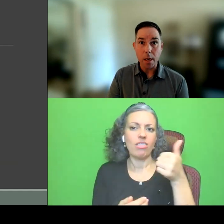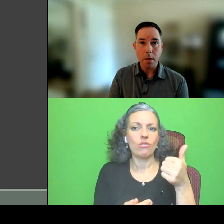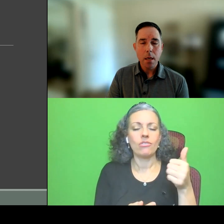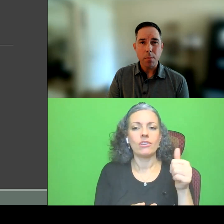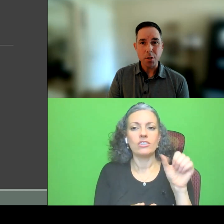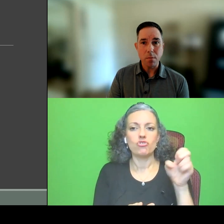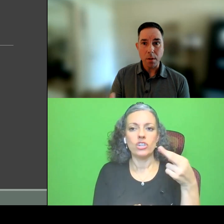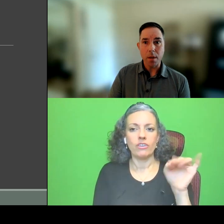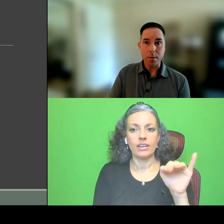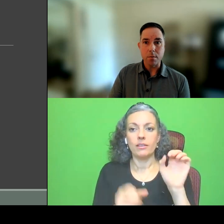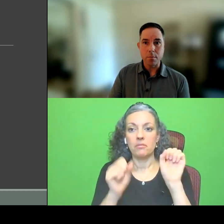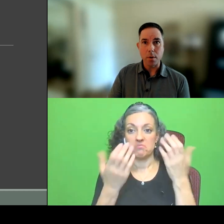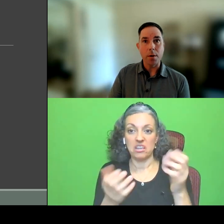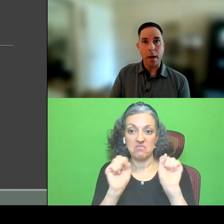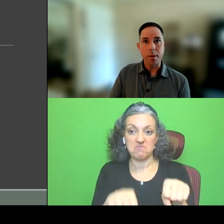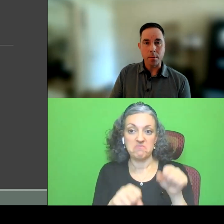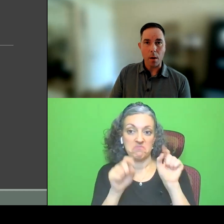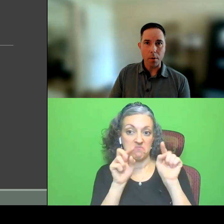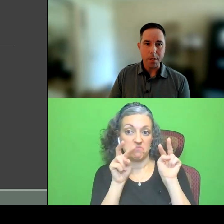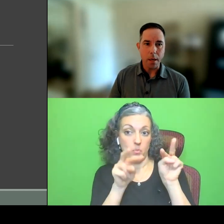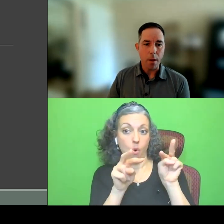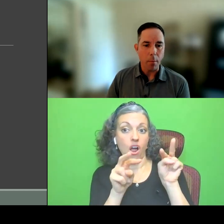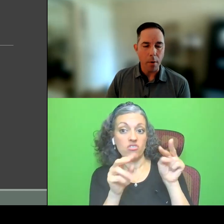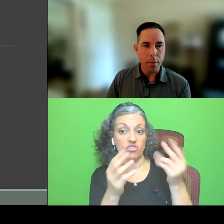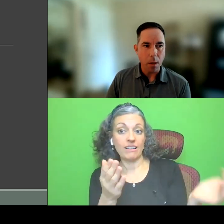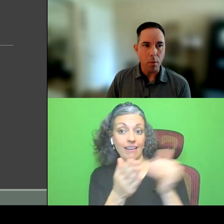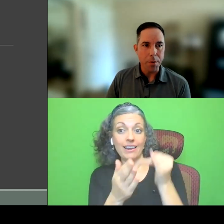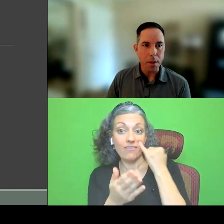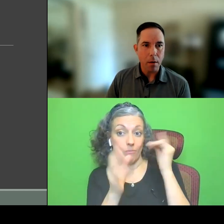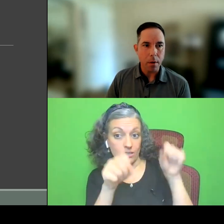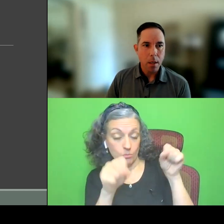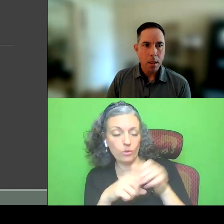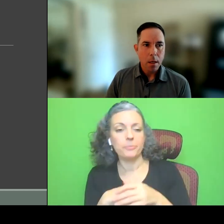can because she does drill down into a lot more detail than I'll be able to cover.